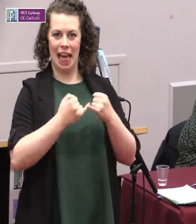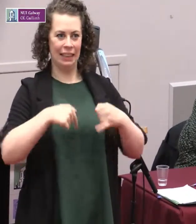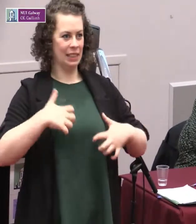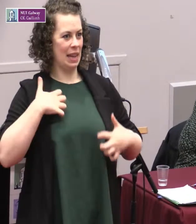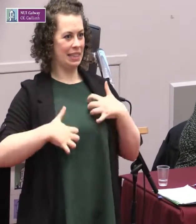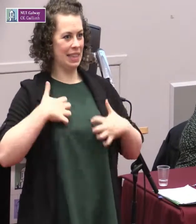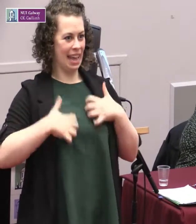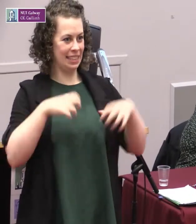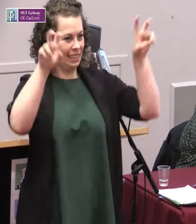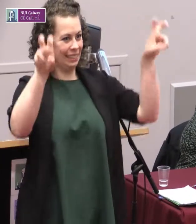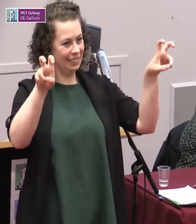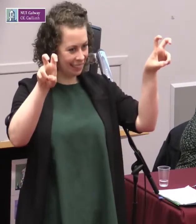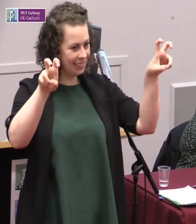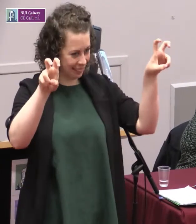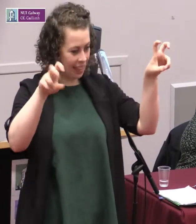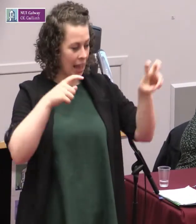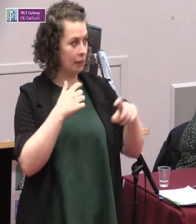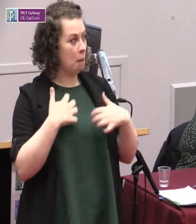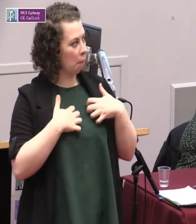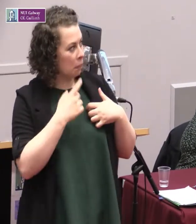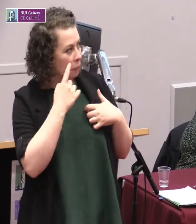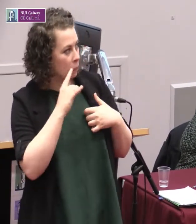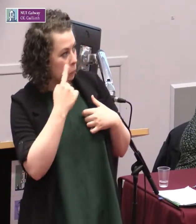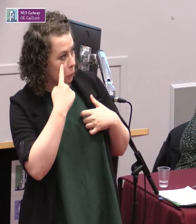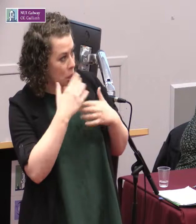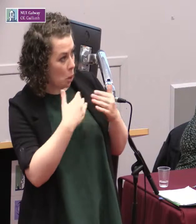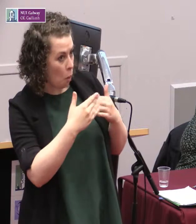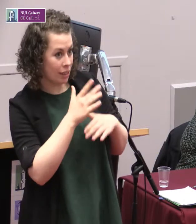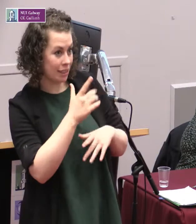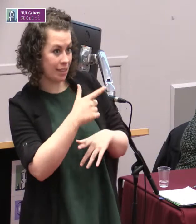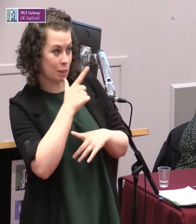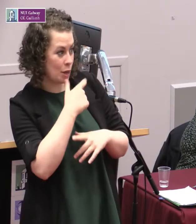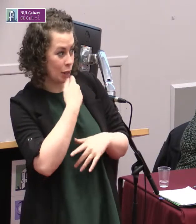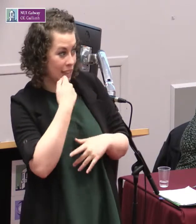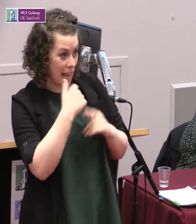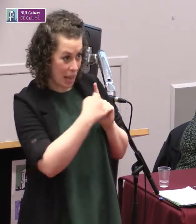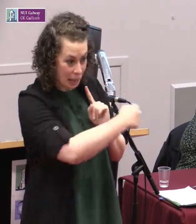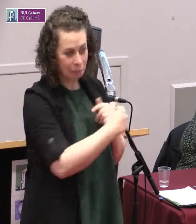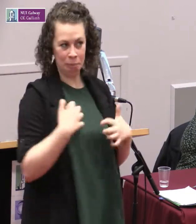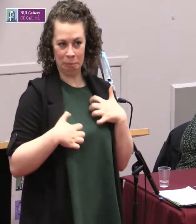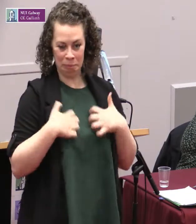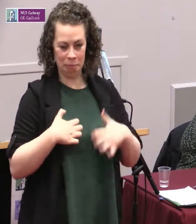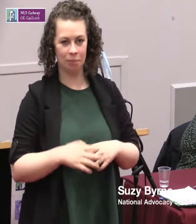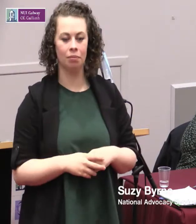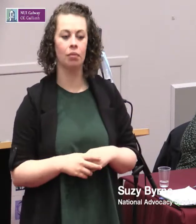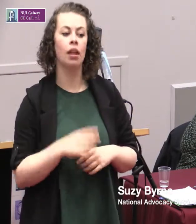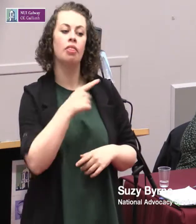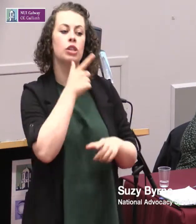I'm looking forward to hearing the speakers speak about the respect for human rights in